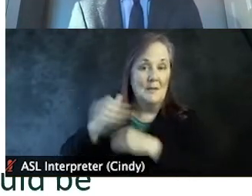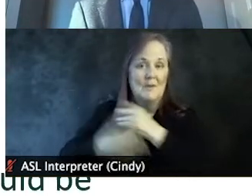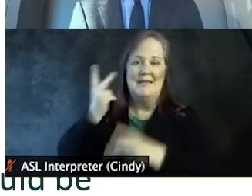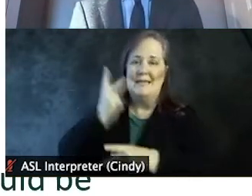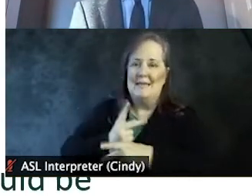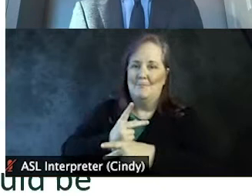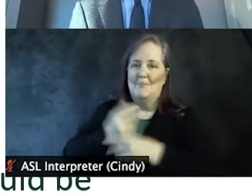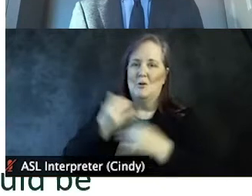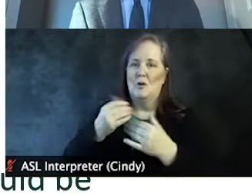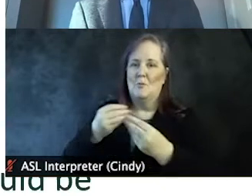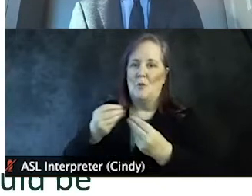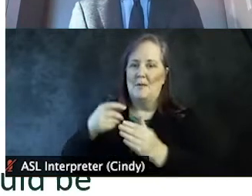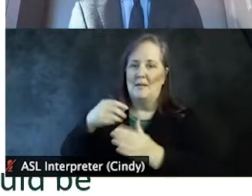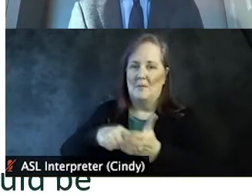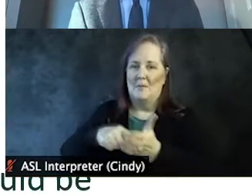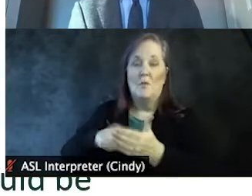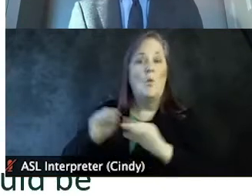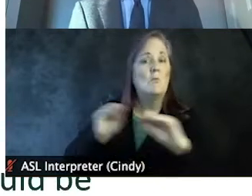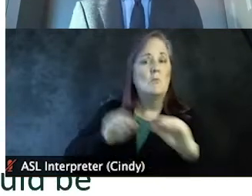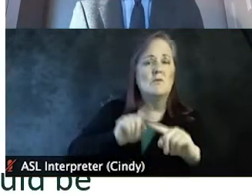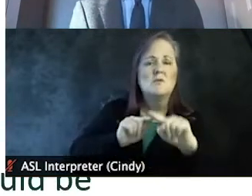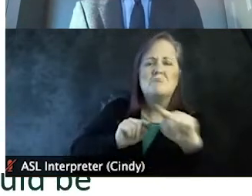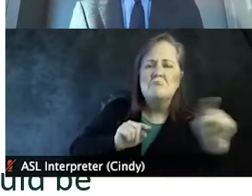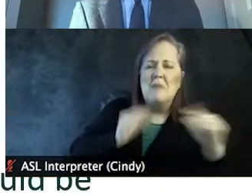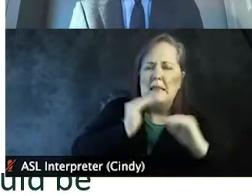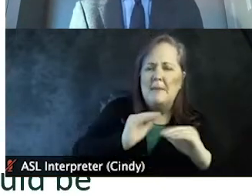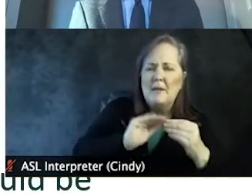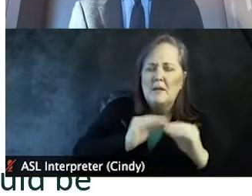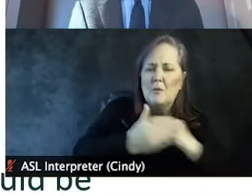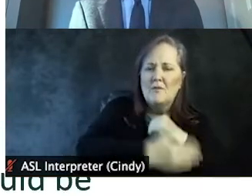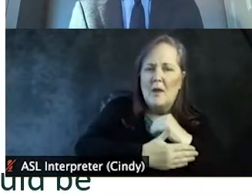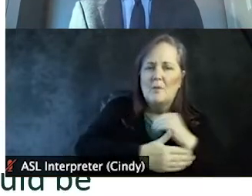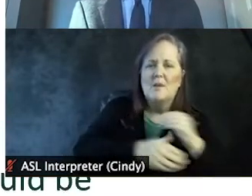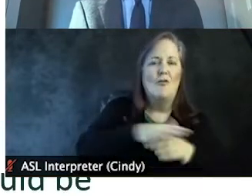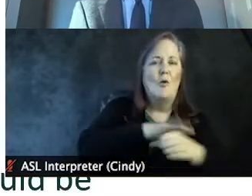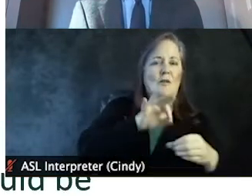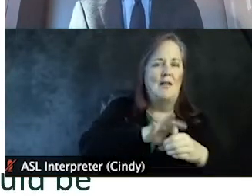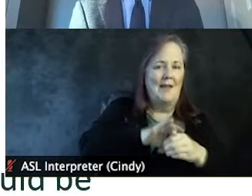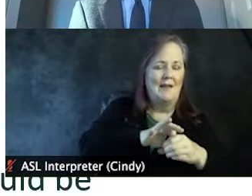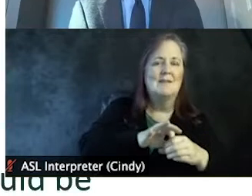of the limited number of ones that have voted to participate under current law. And finally, it would increase the number